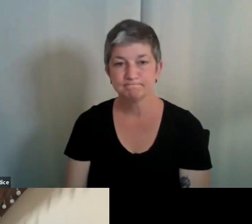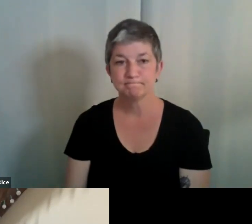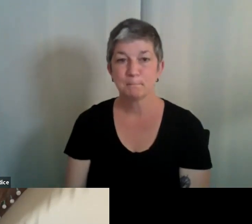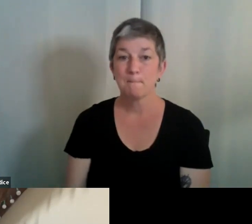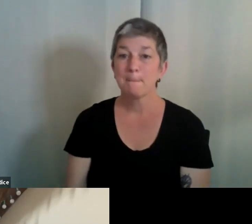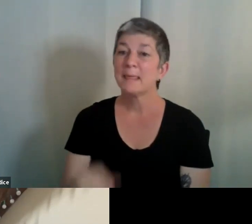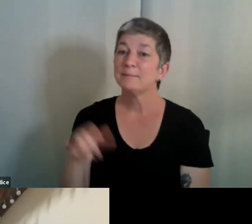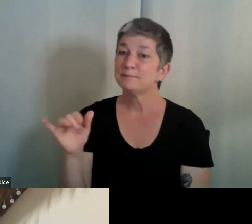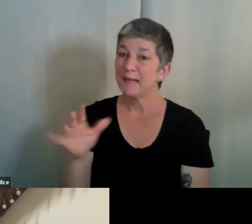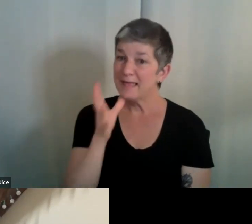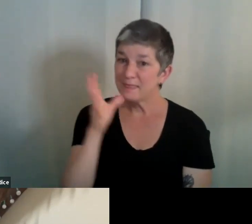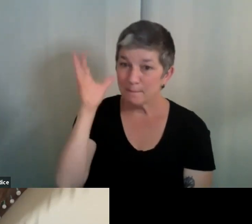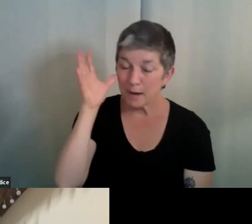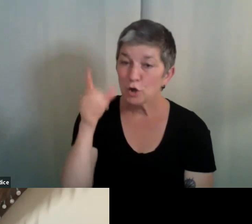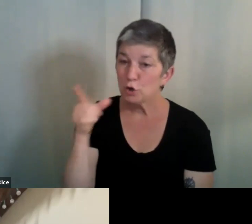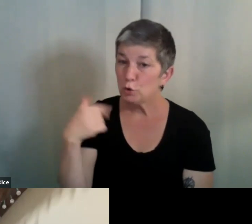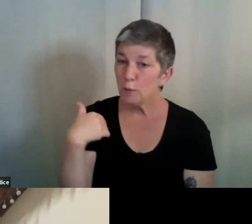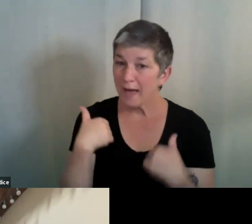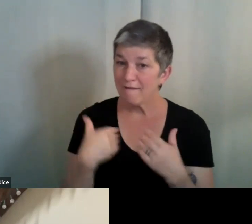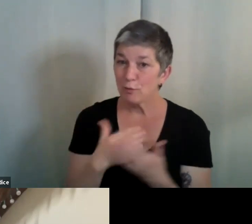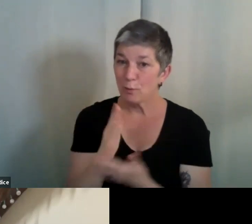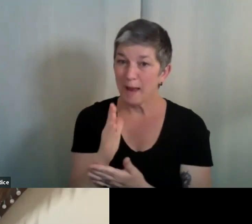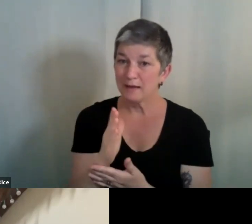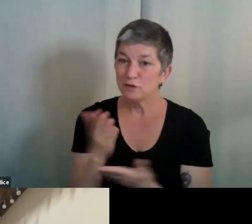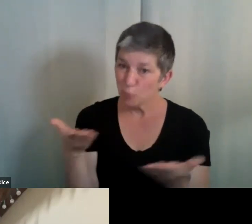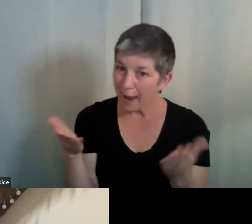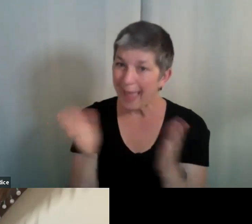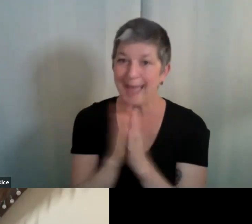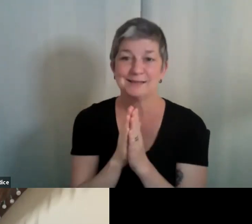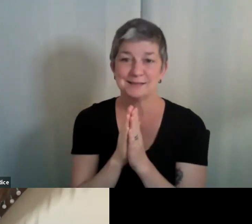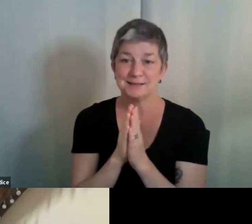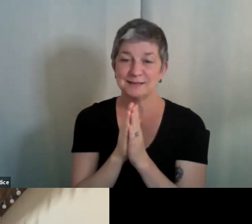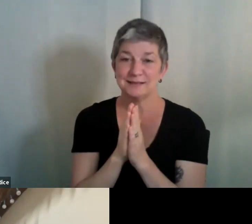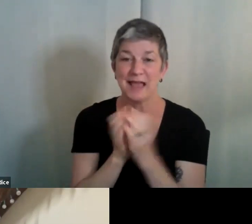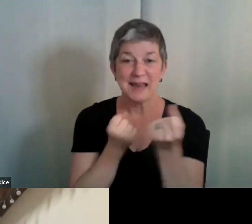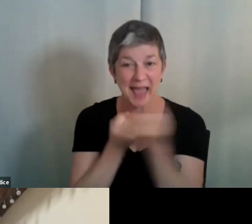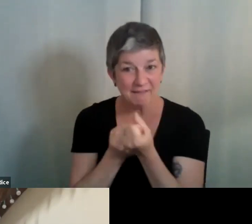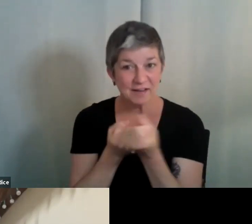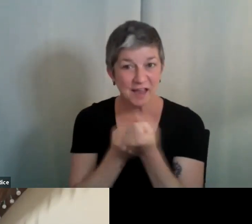parent, you have the right to ask for an advocate for what you